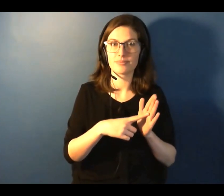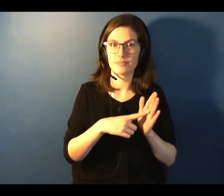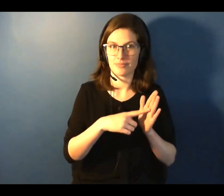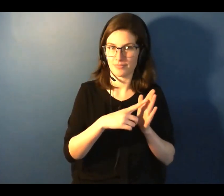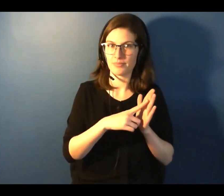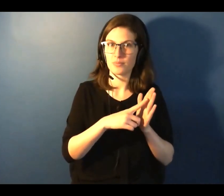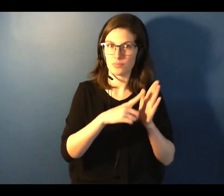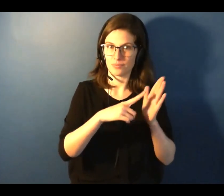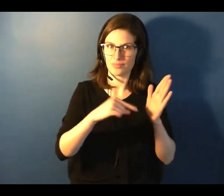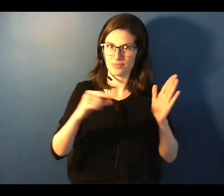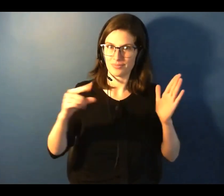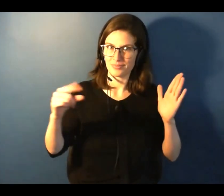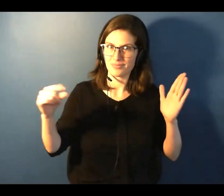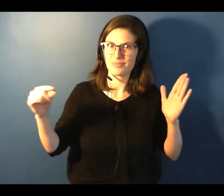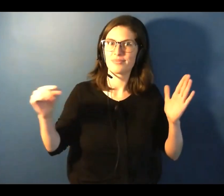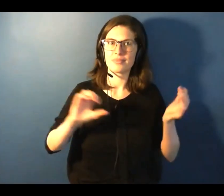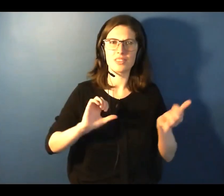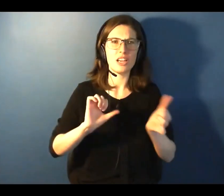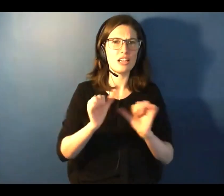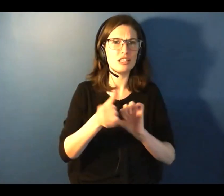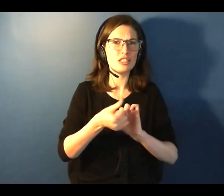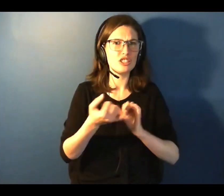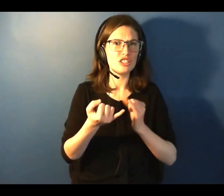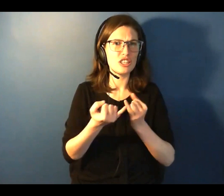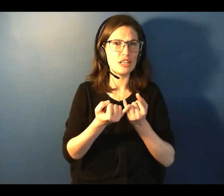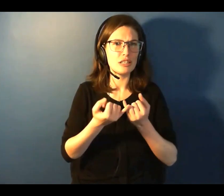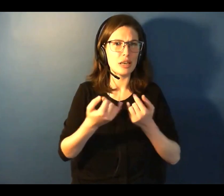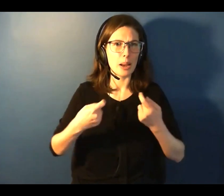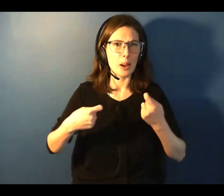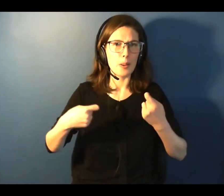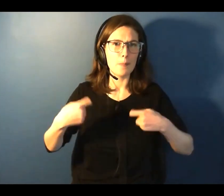and actually, very beautifully, this is because they used to wear white gloves, you know, all